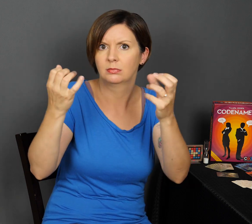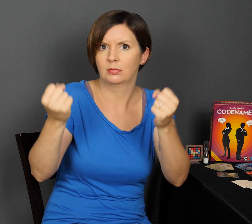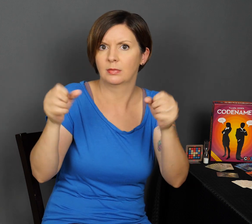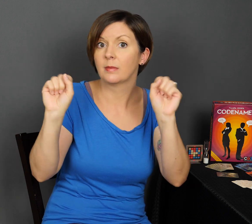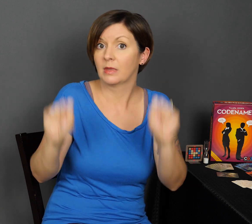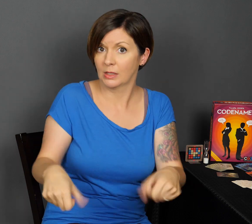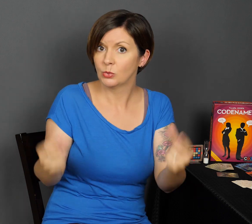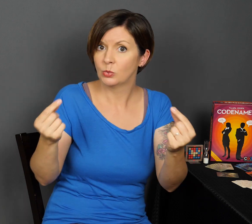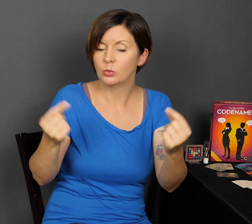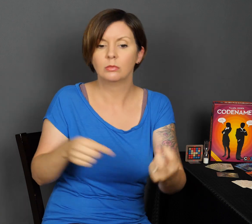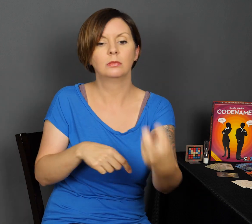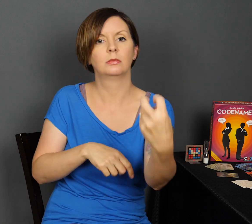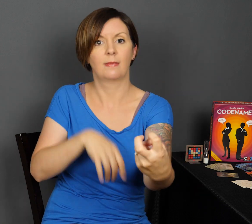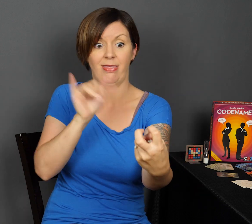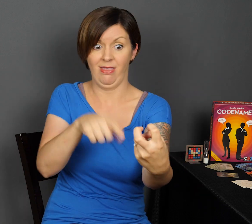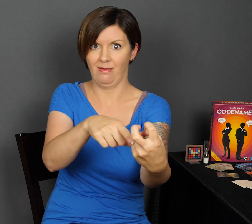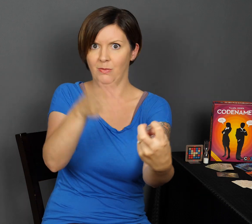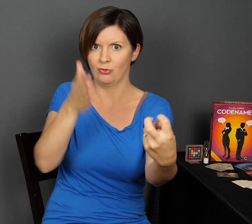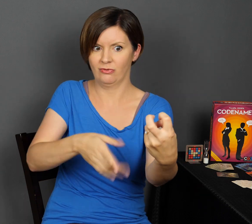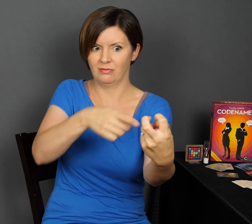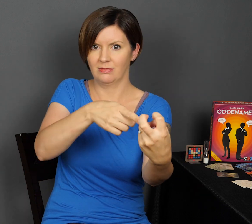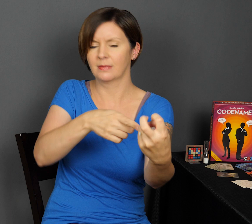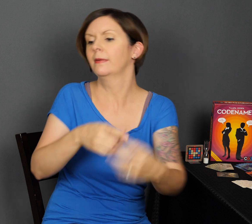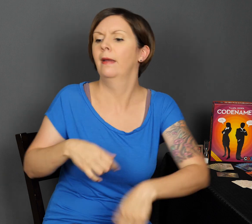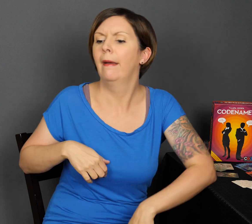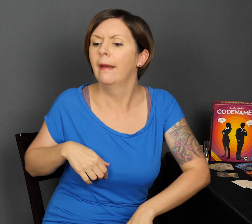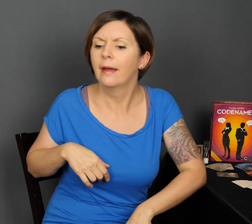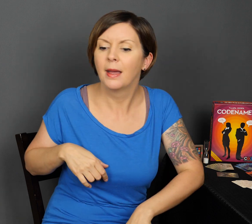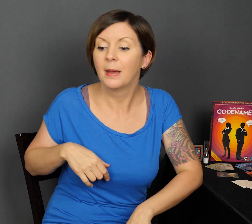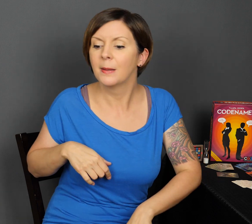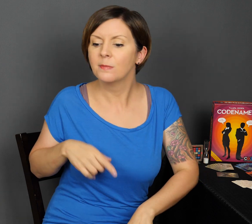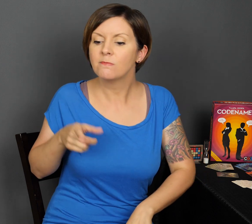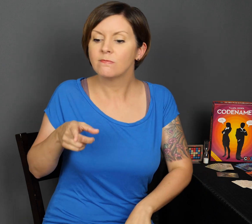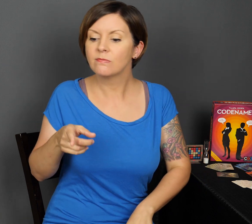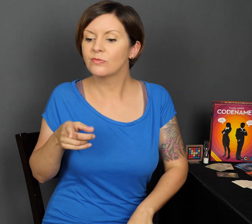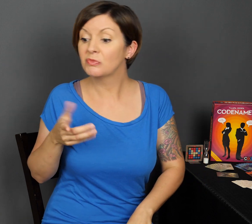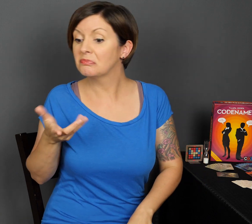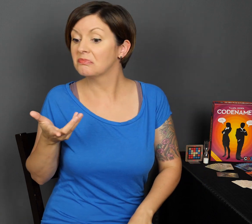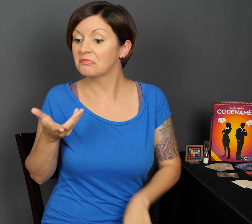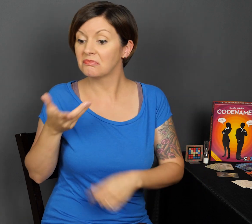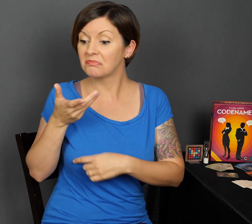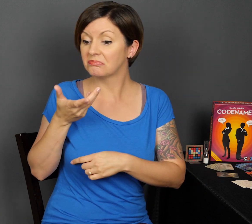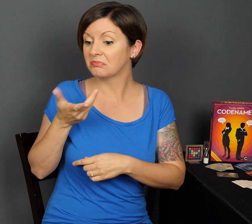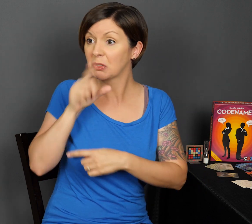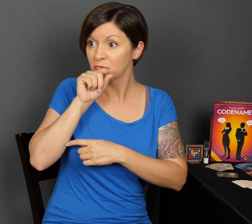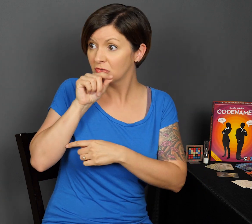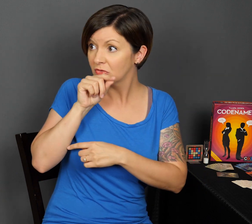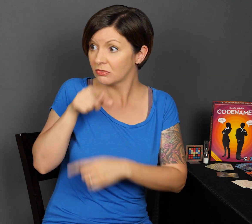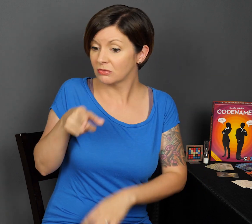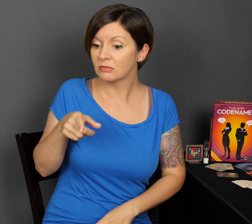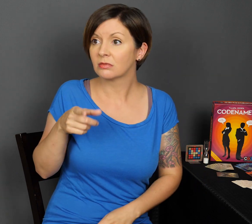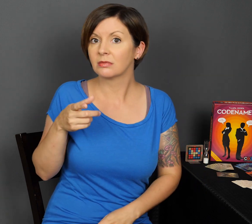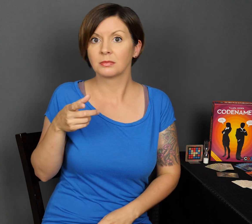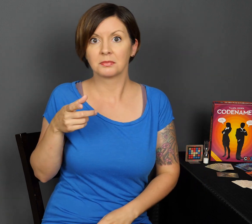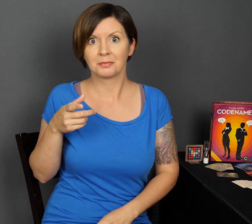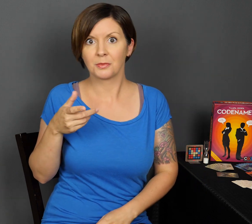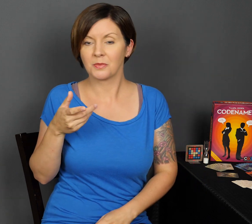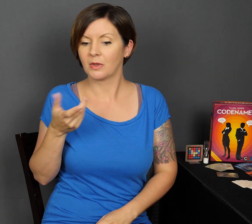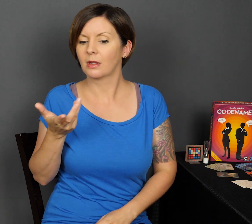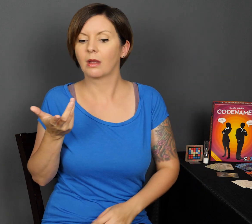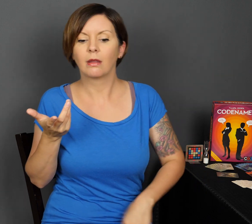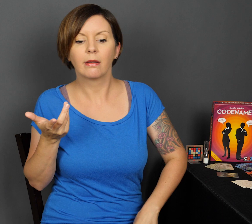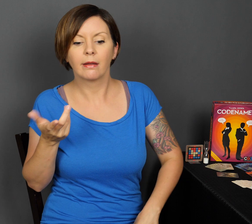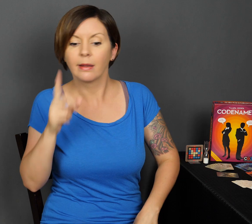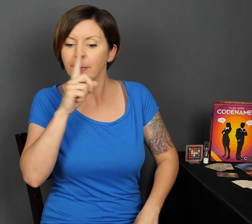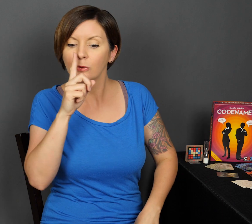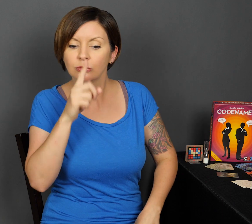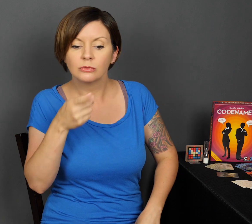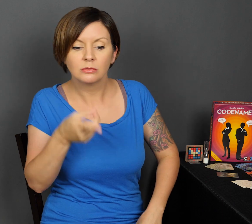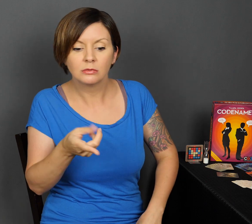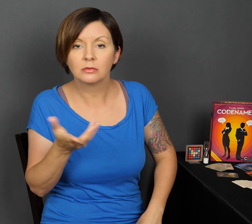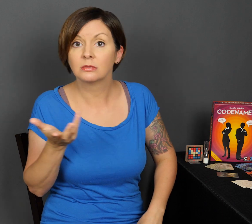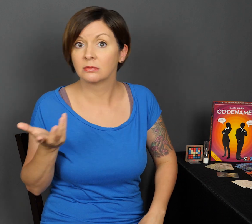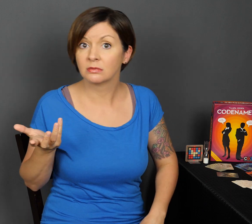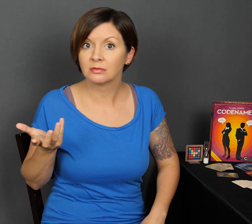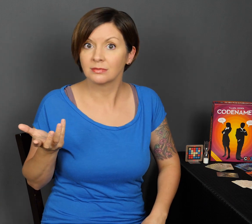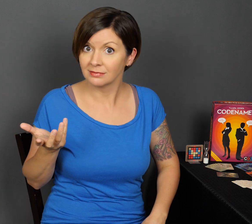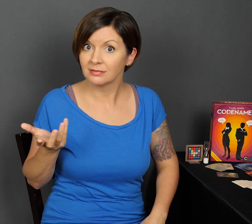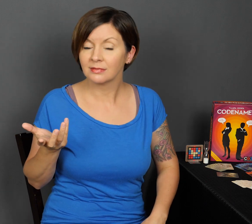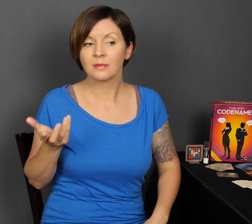want to practice ASL, the partner who is scanning the board could maybe say, um, bird or um, mouse.